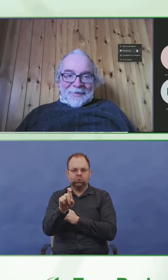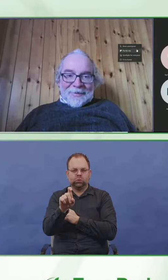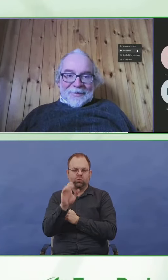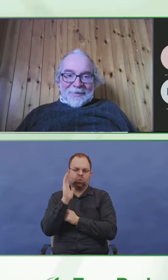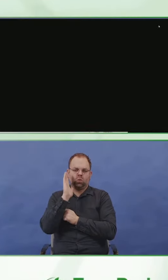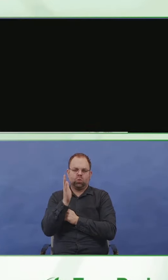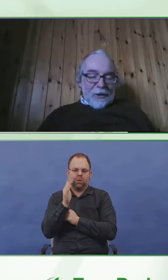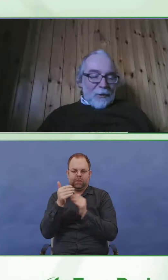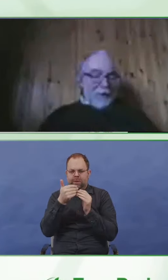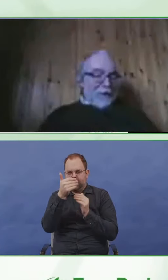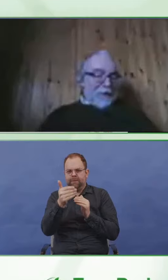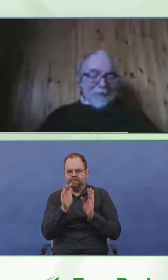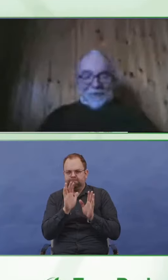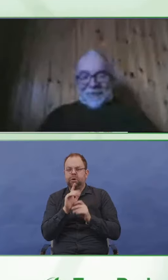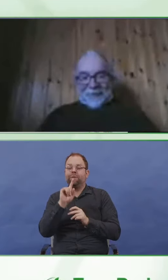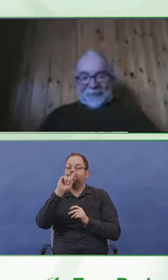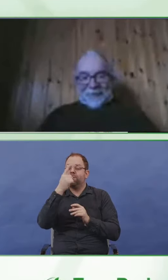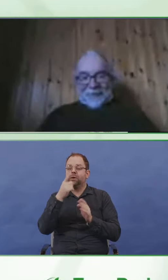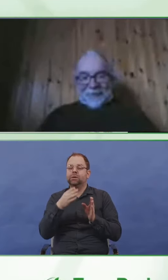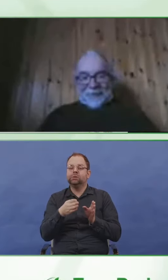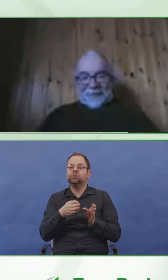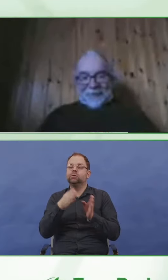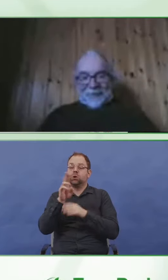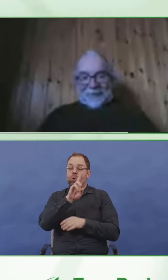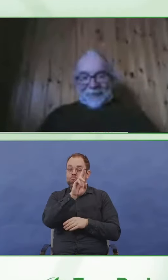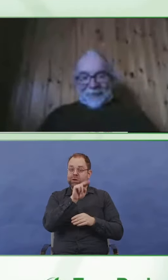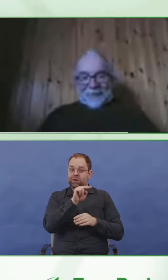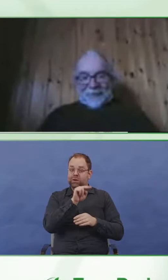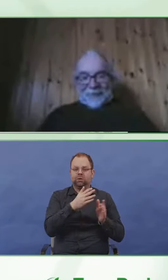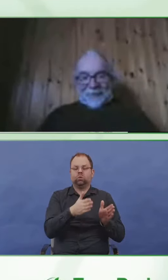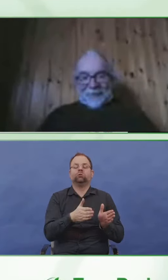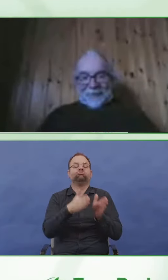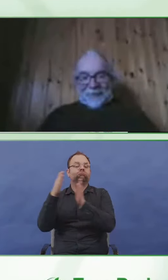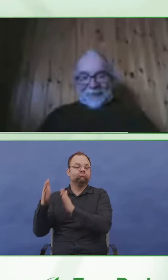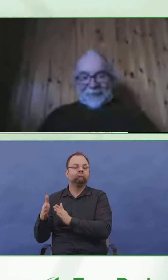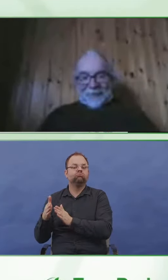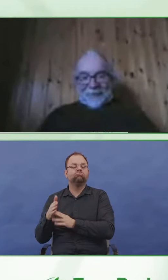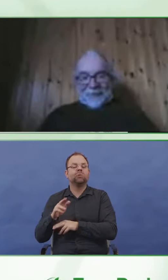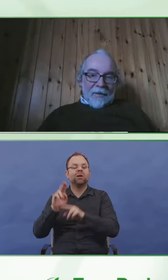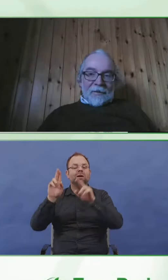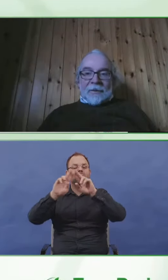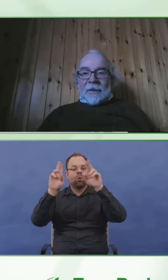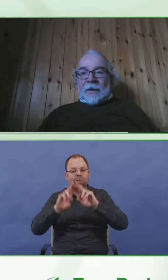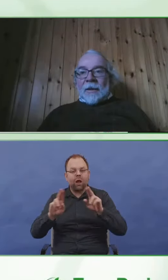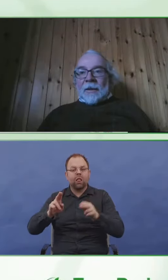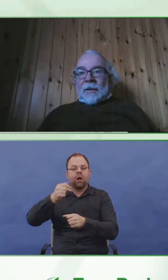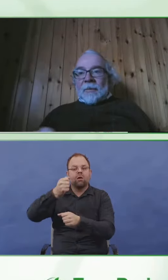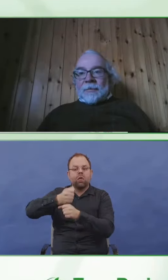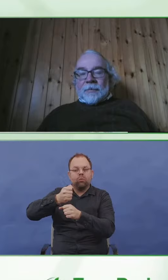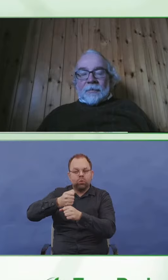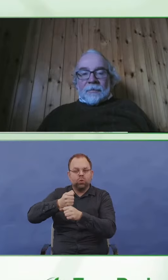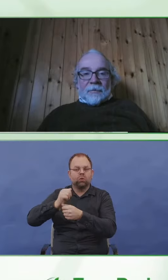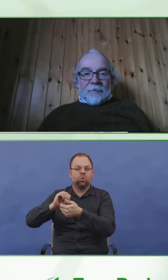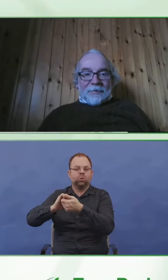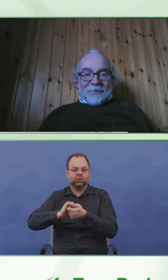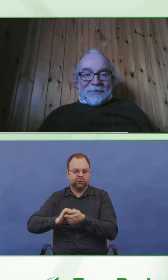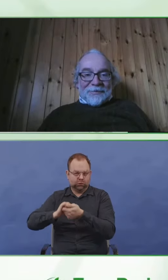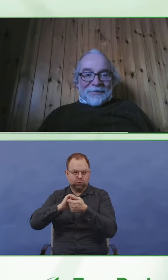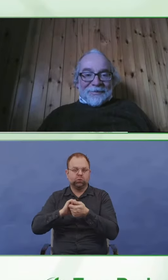Greetings from neighbouring Switzerland. Grateful thanks a lot for joining from the Swiss mountains eye here.